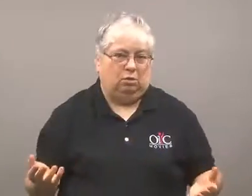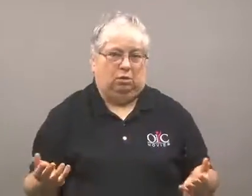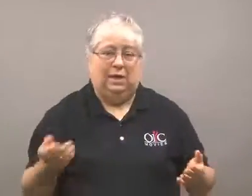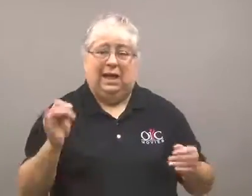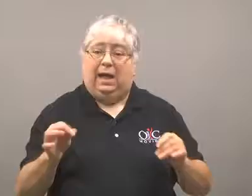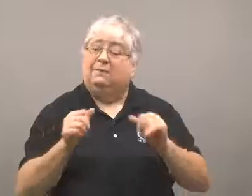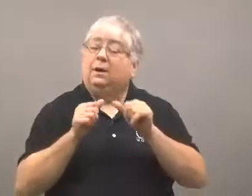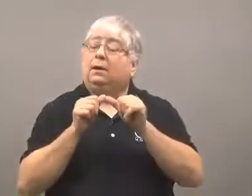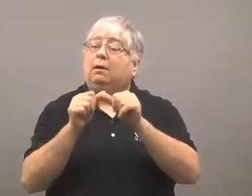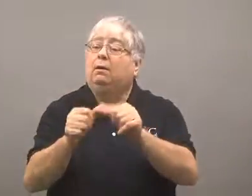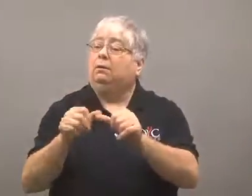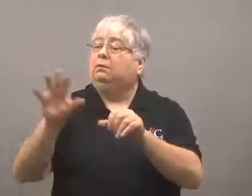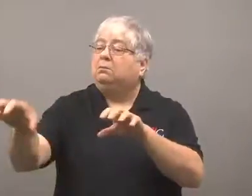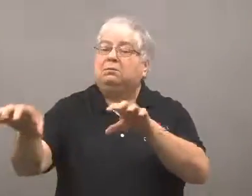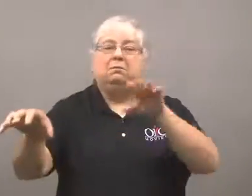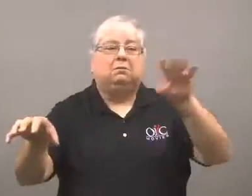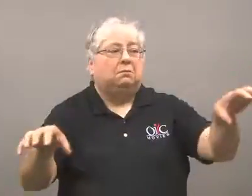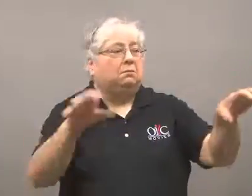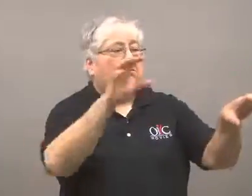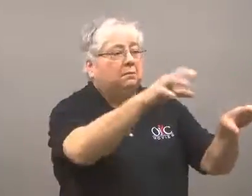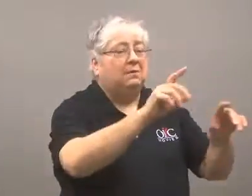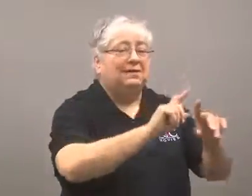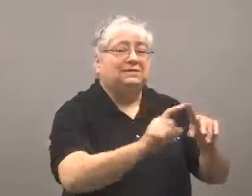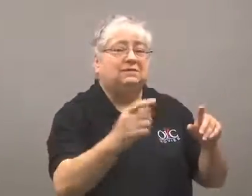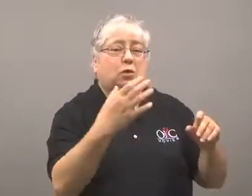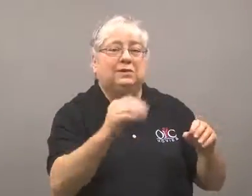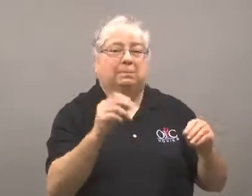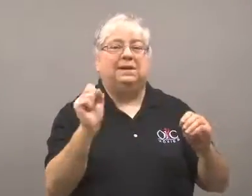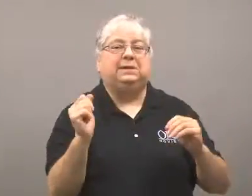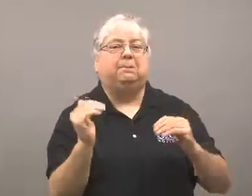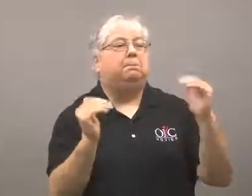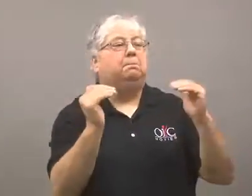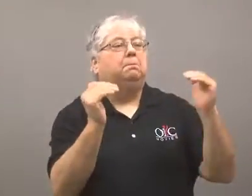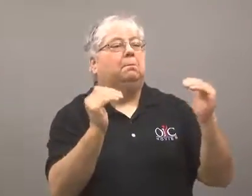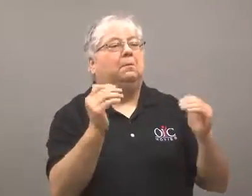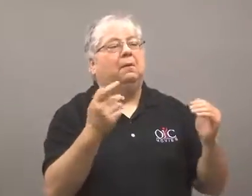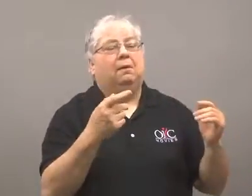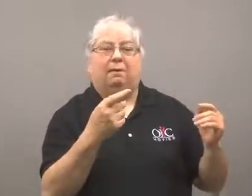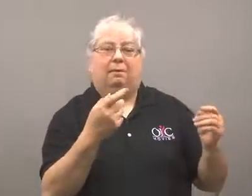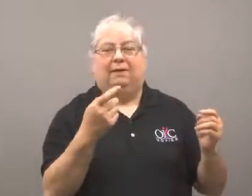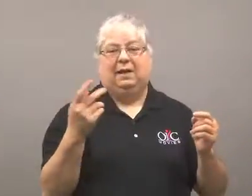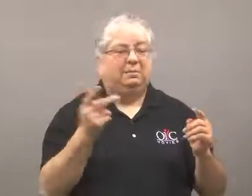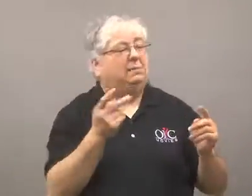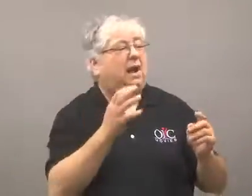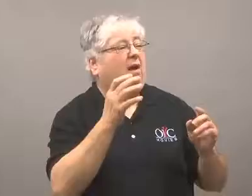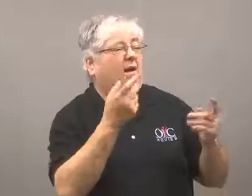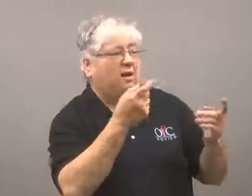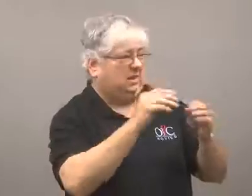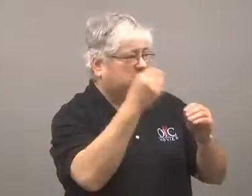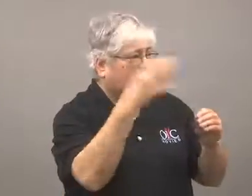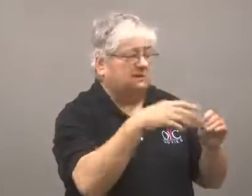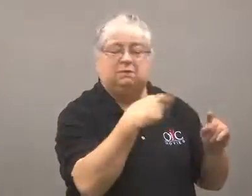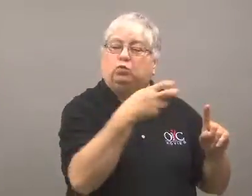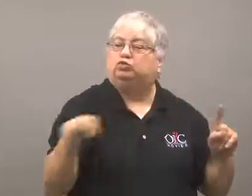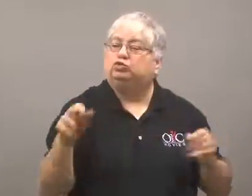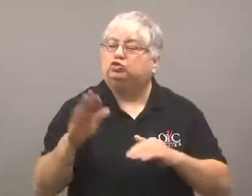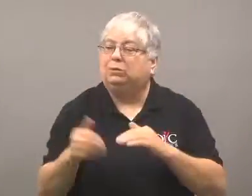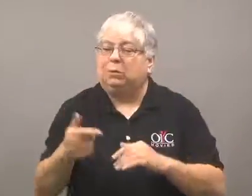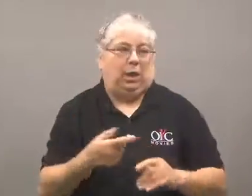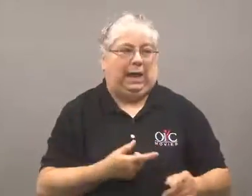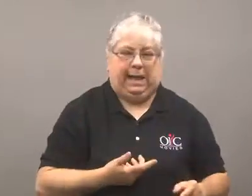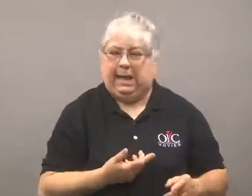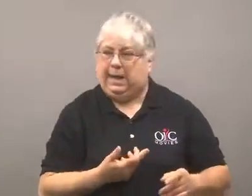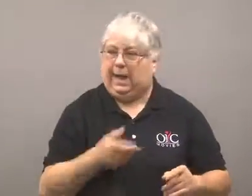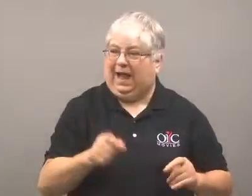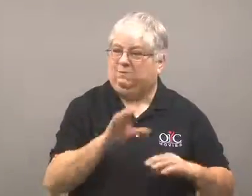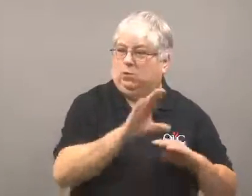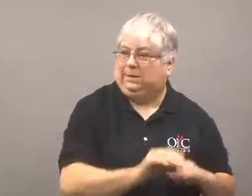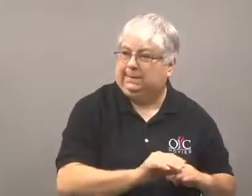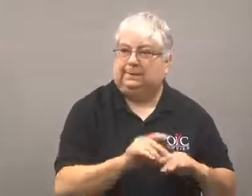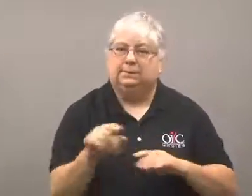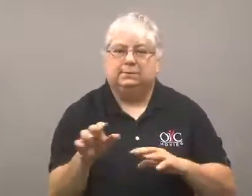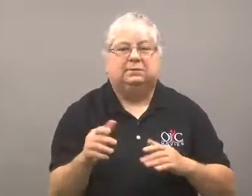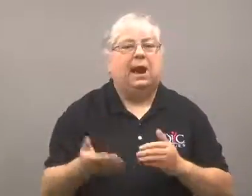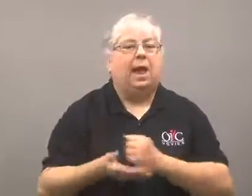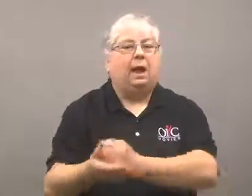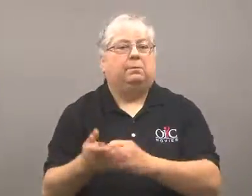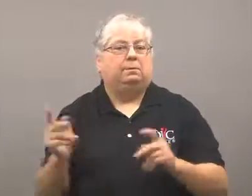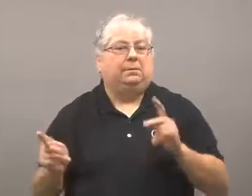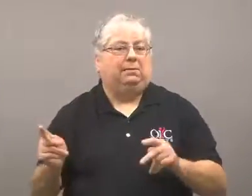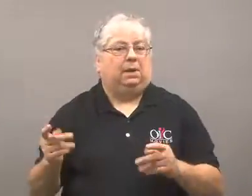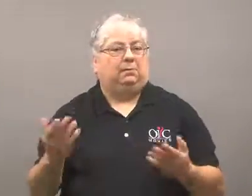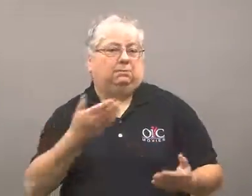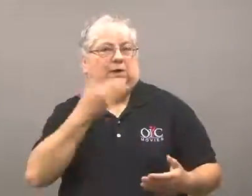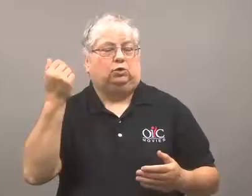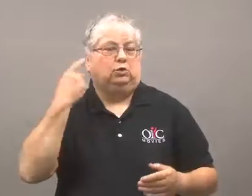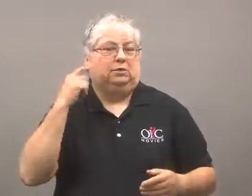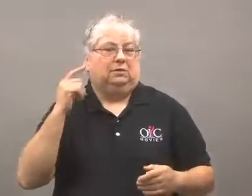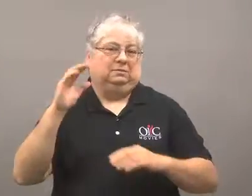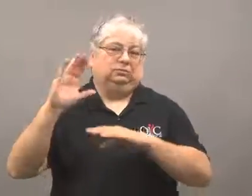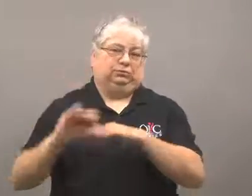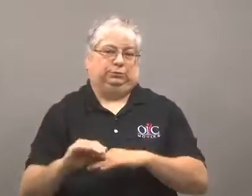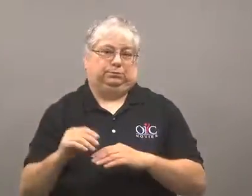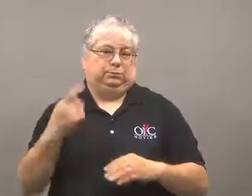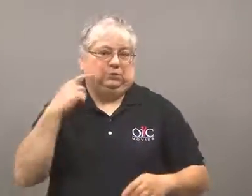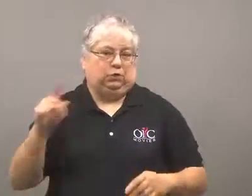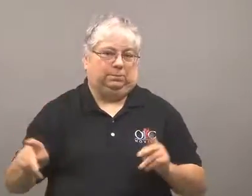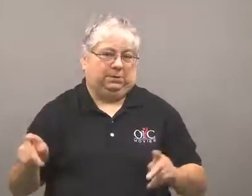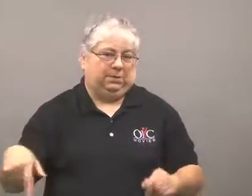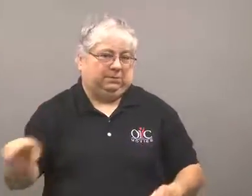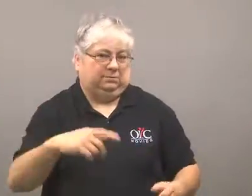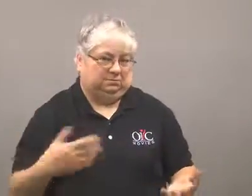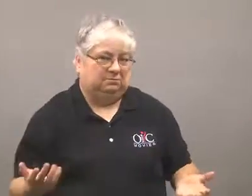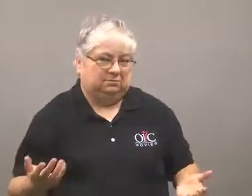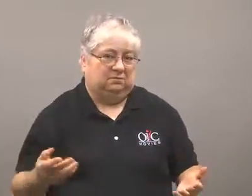With several smaller companies in the market, competition can keep prices low.